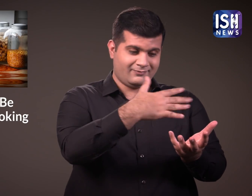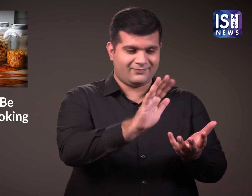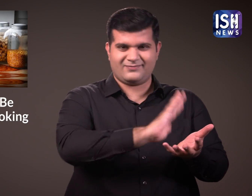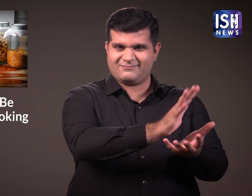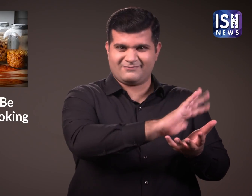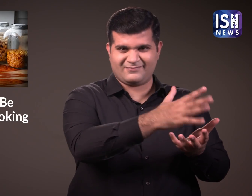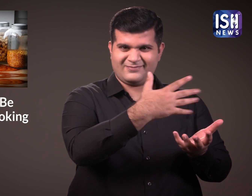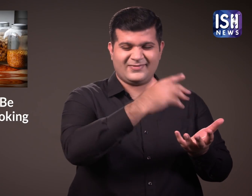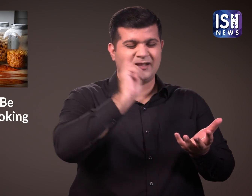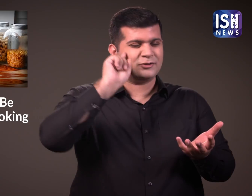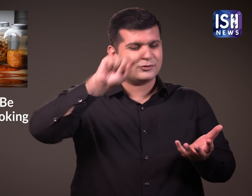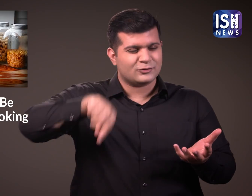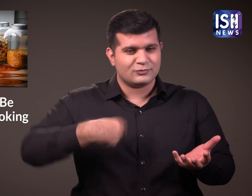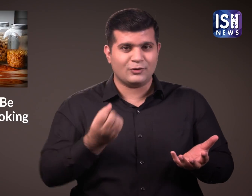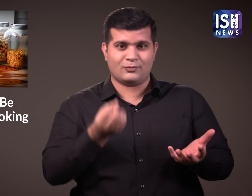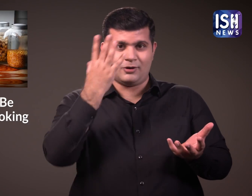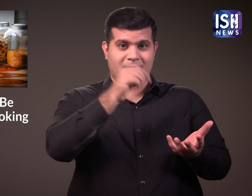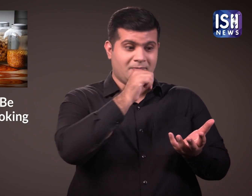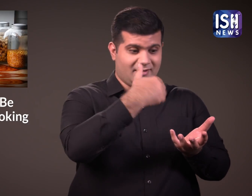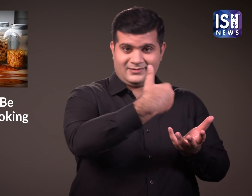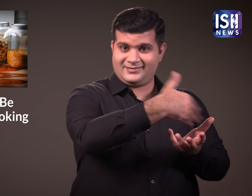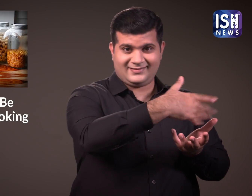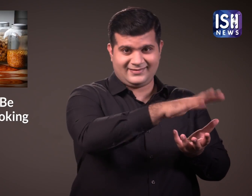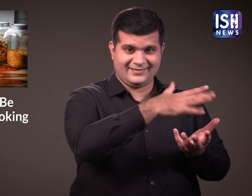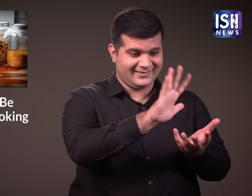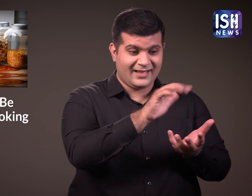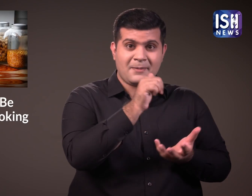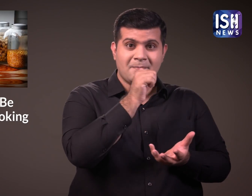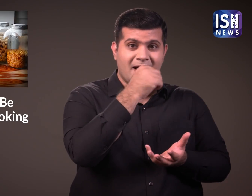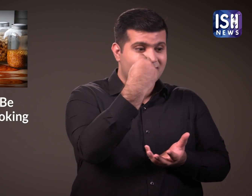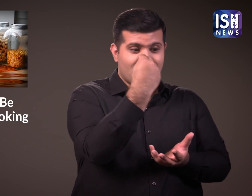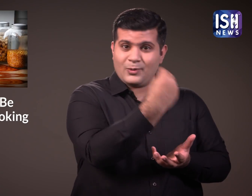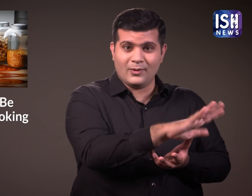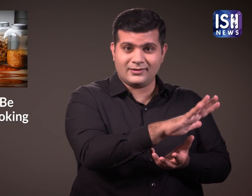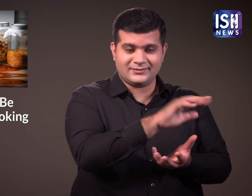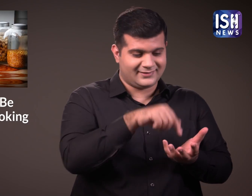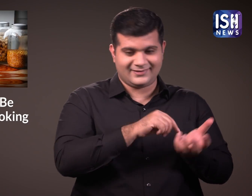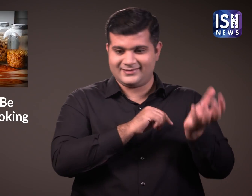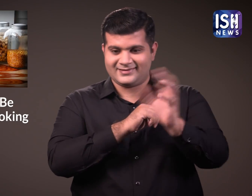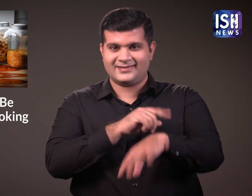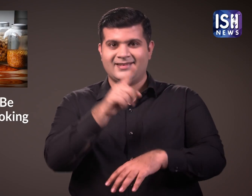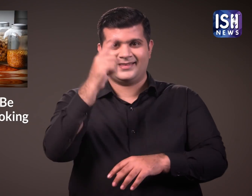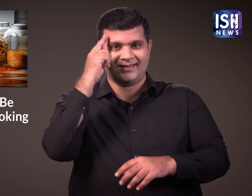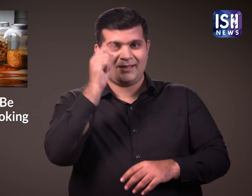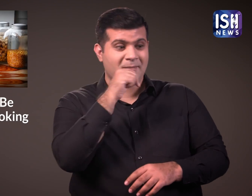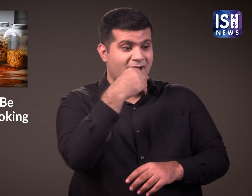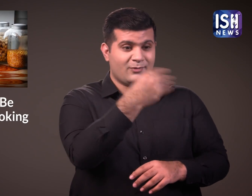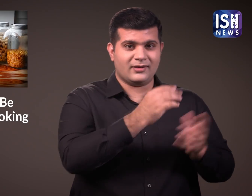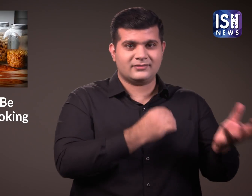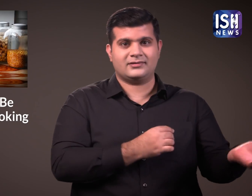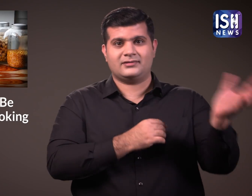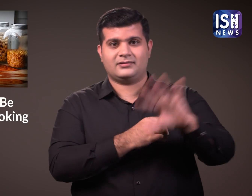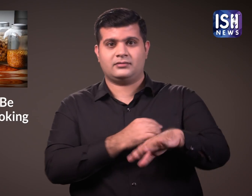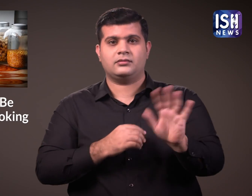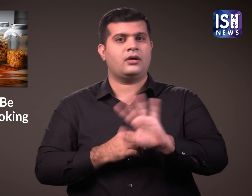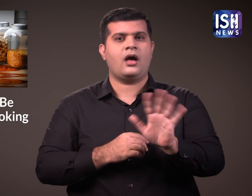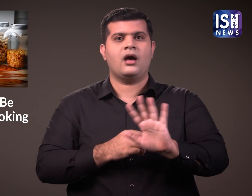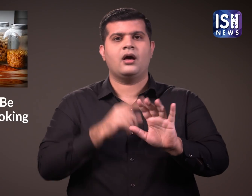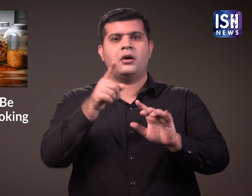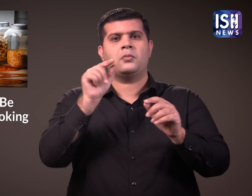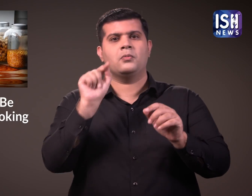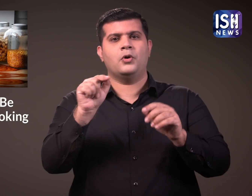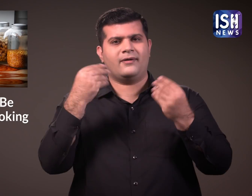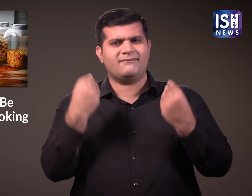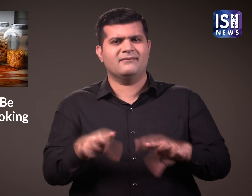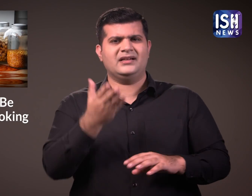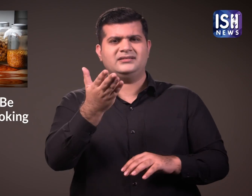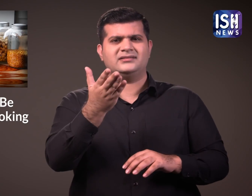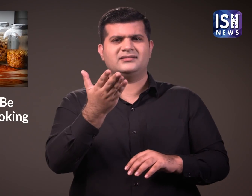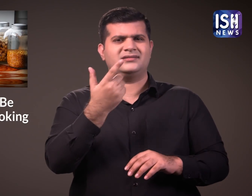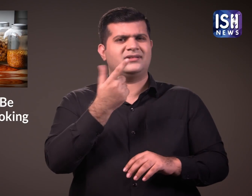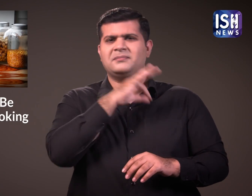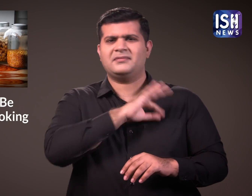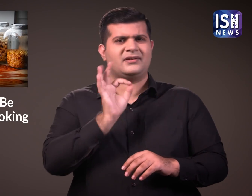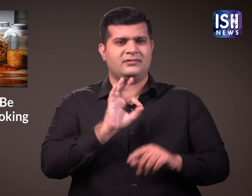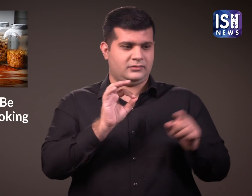should not be used in cooking as it has no benefit